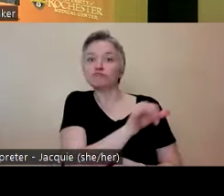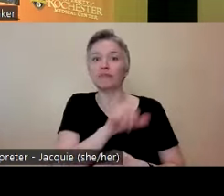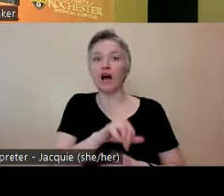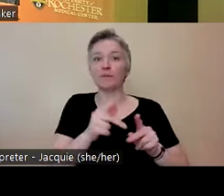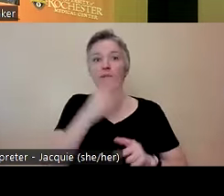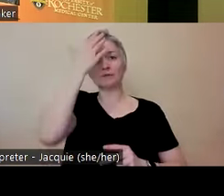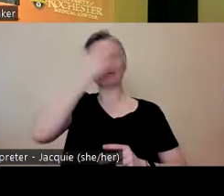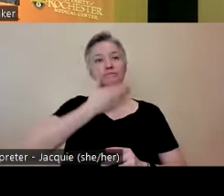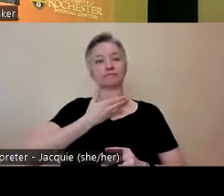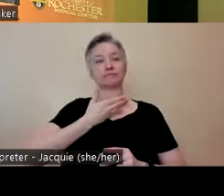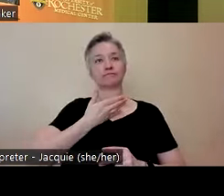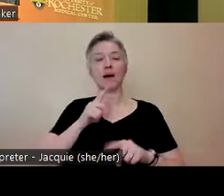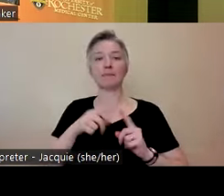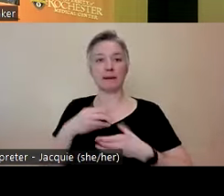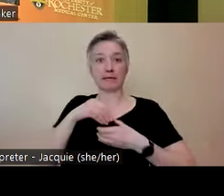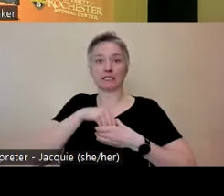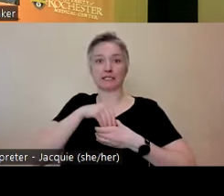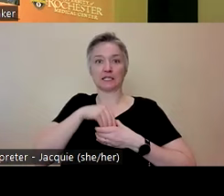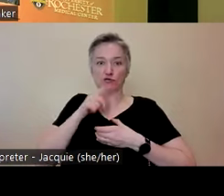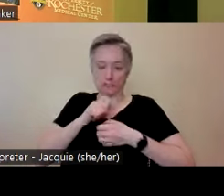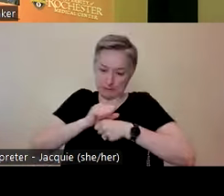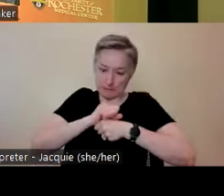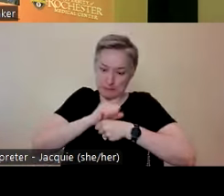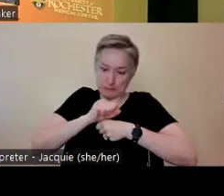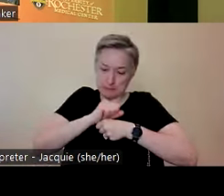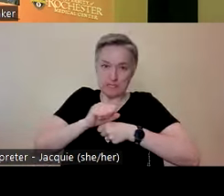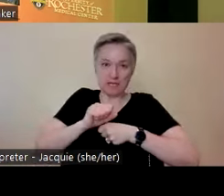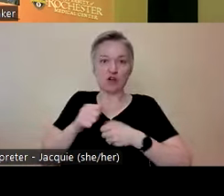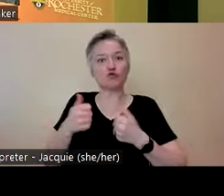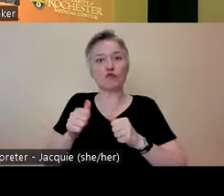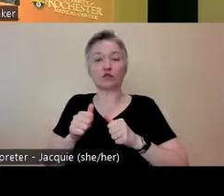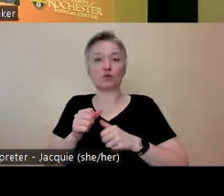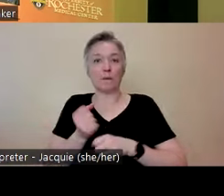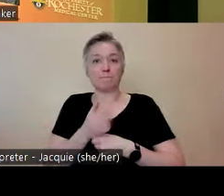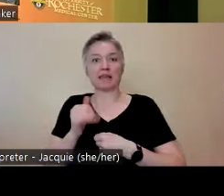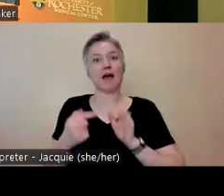maybe be working a lot harder on the inside to make that happen and if that's happening